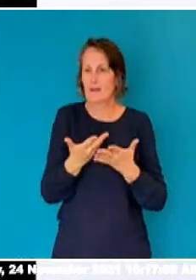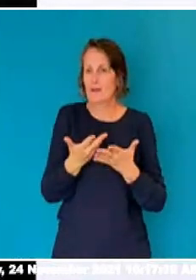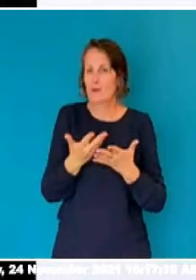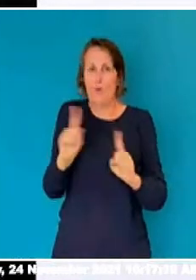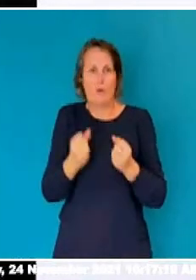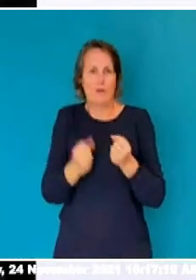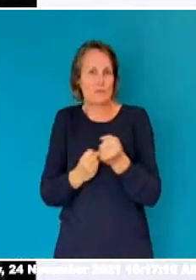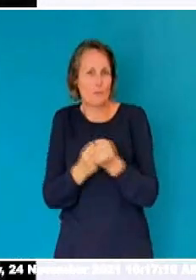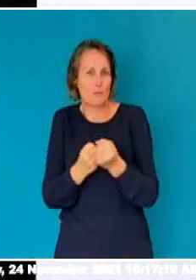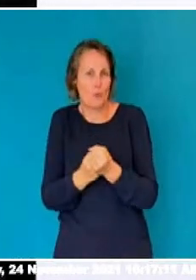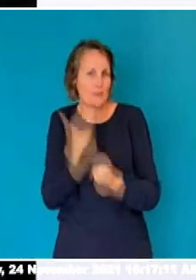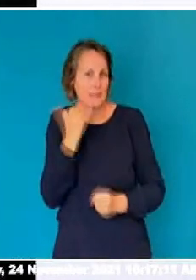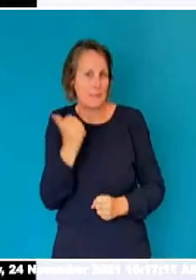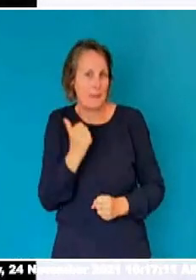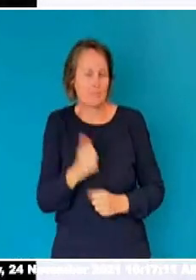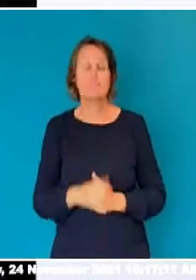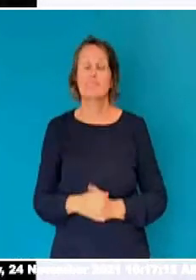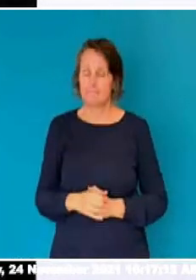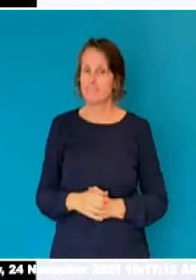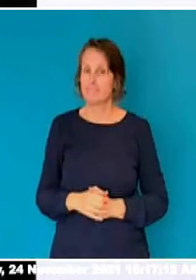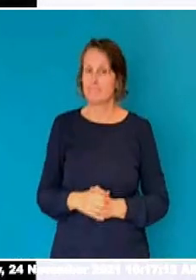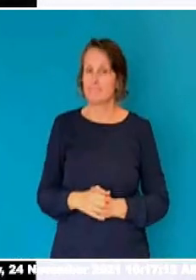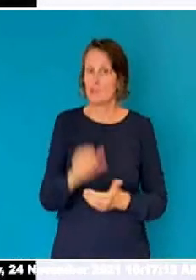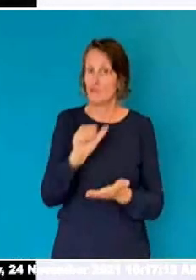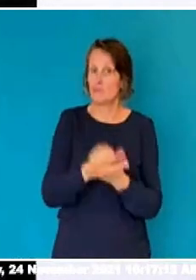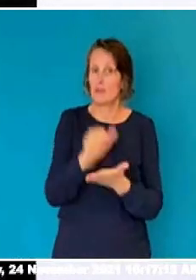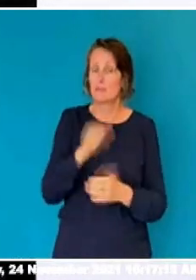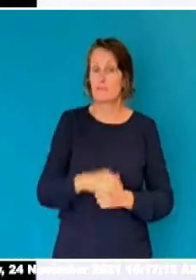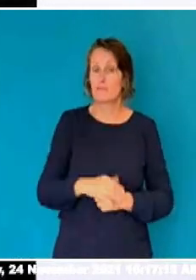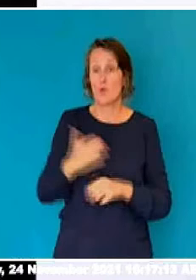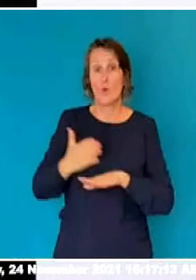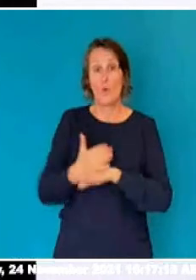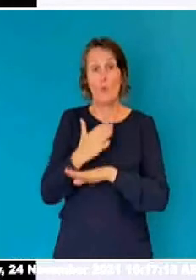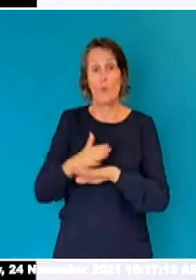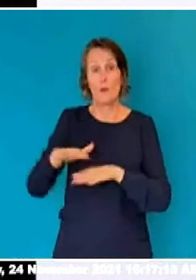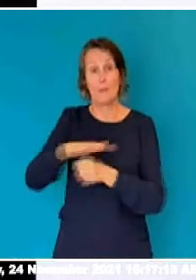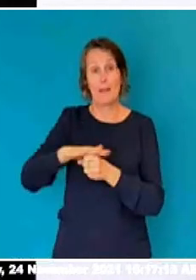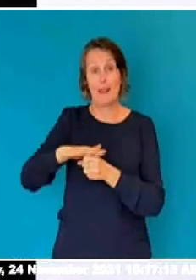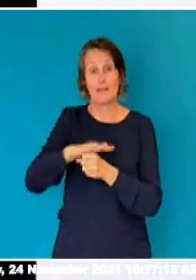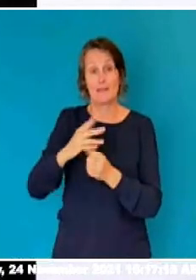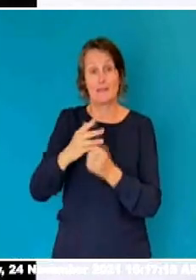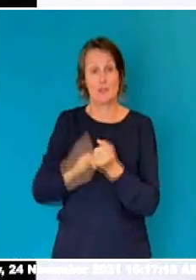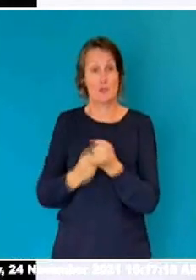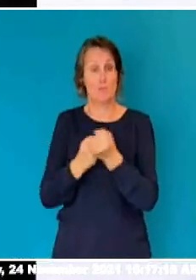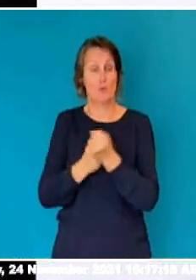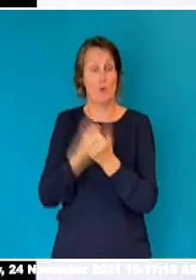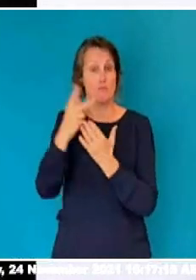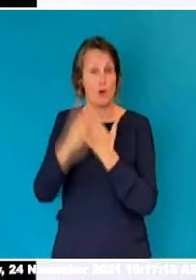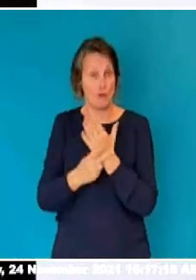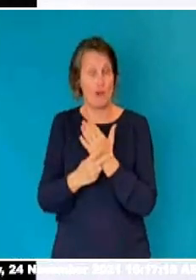That is correct, Ms Dowsett. Our workplace support program and the Injury, Care and Recovery team will support